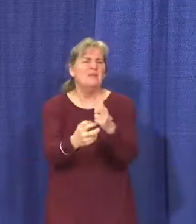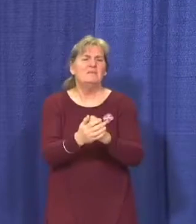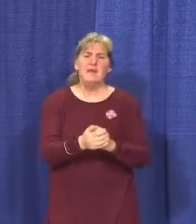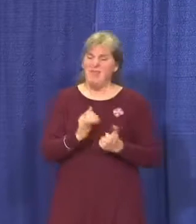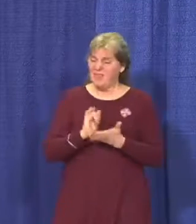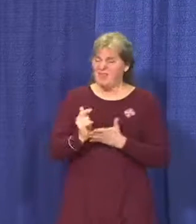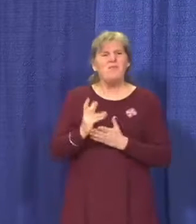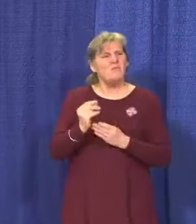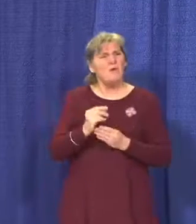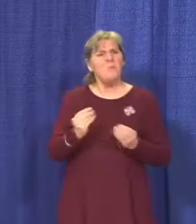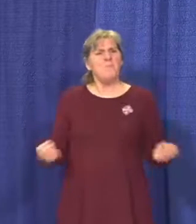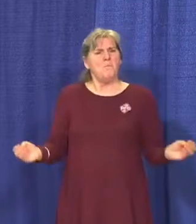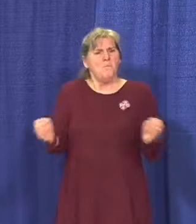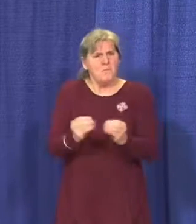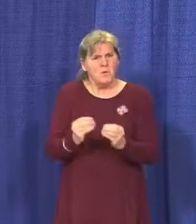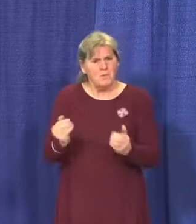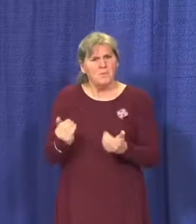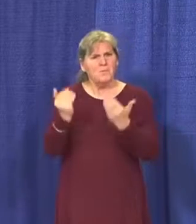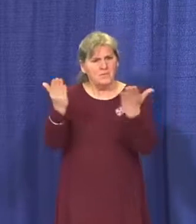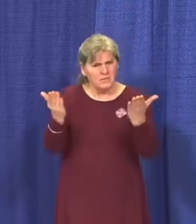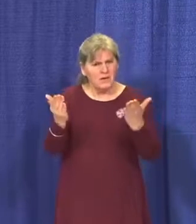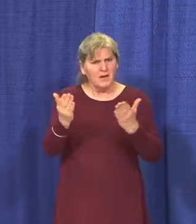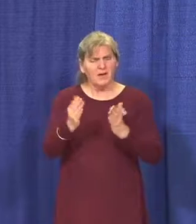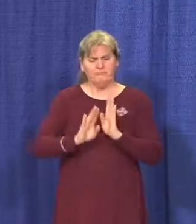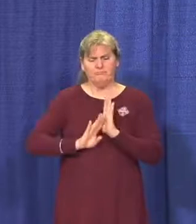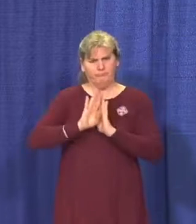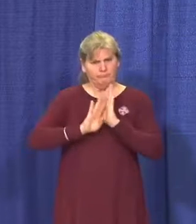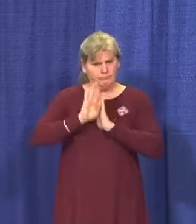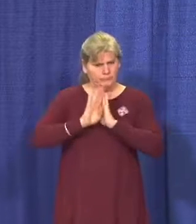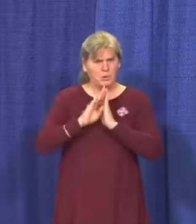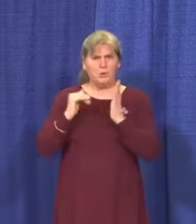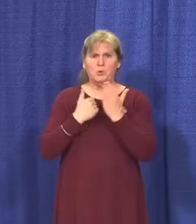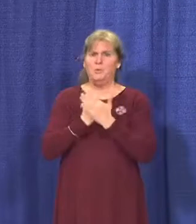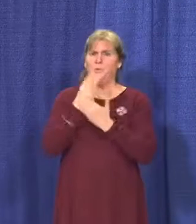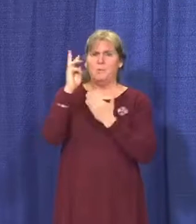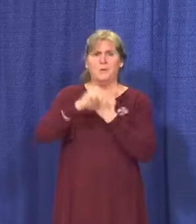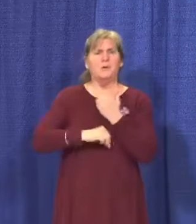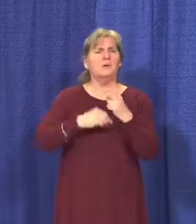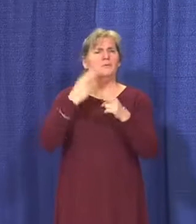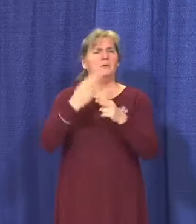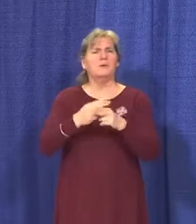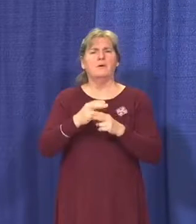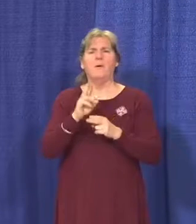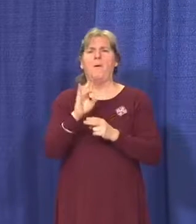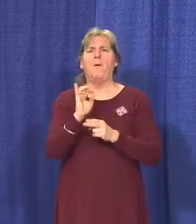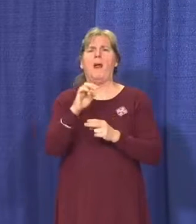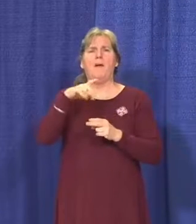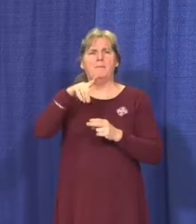We also announced the creation of a new program called the rapid housing initiative,